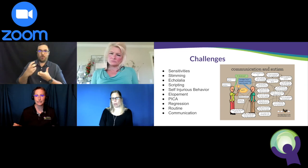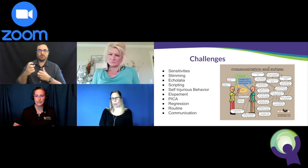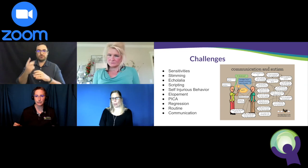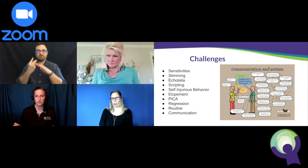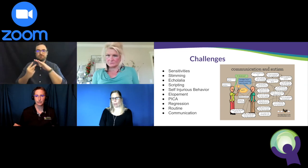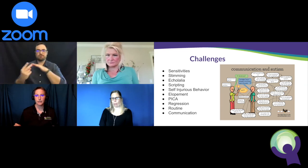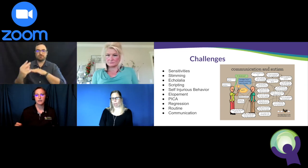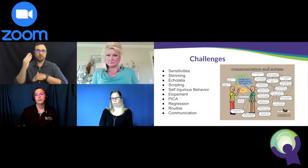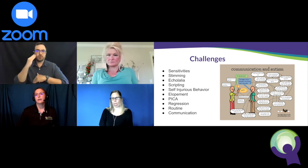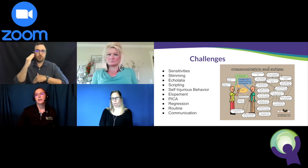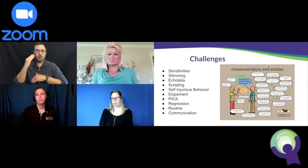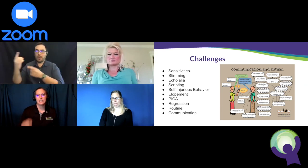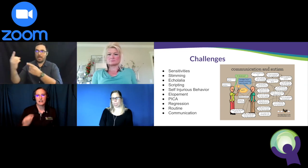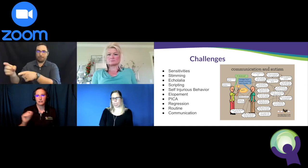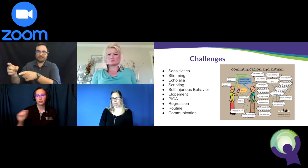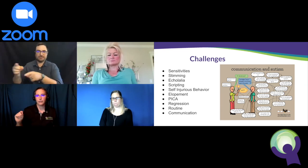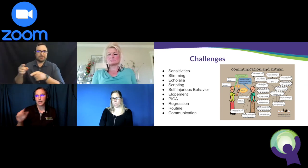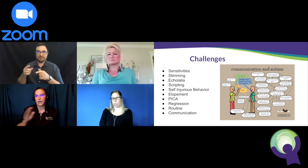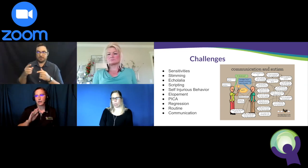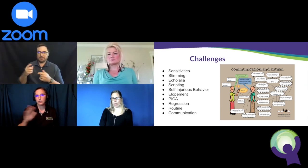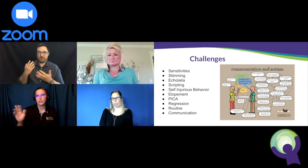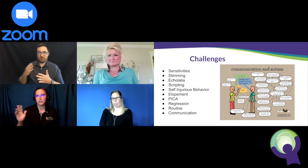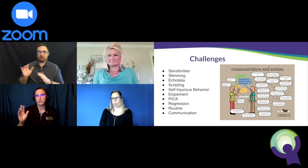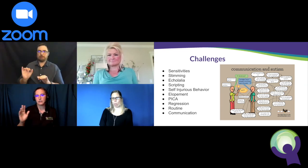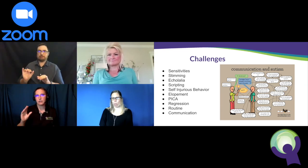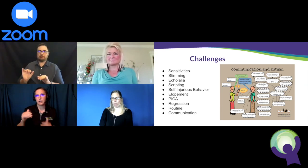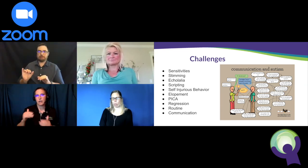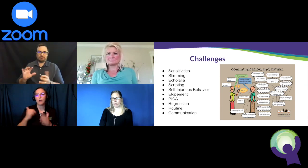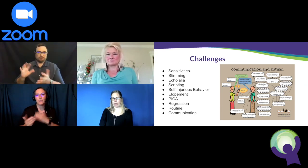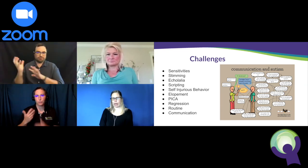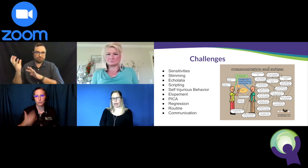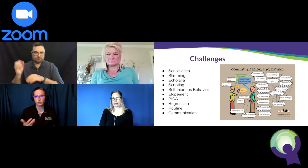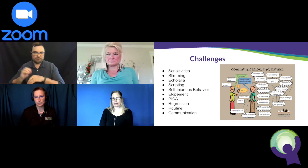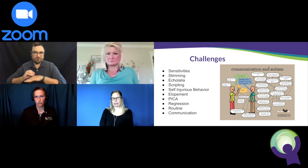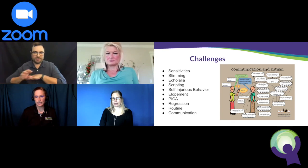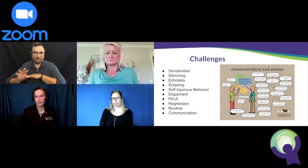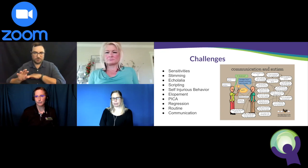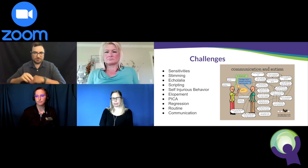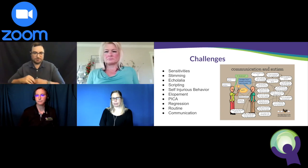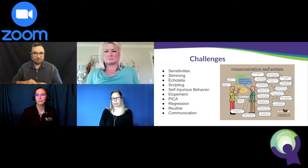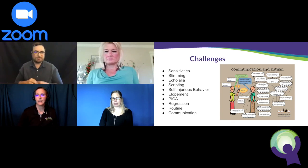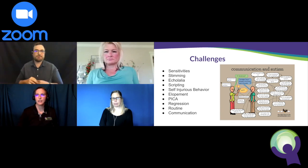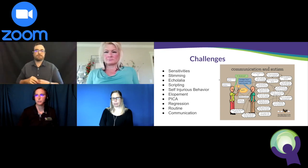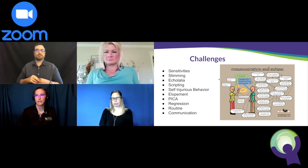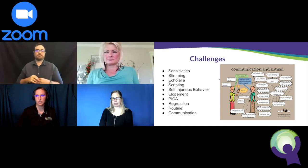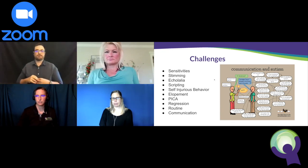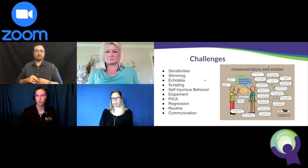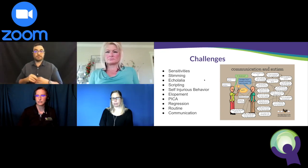And we'll talk a little bit about how you can help them predict what's going to happen. And communication of course can be a